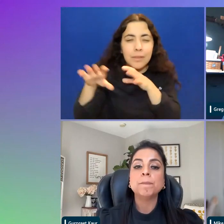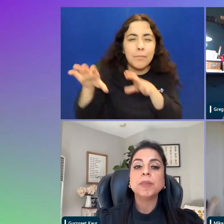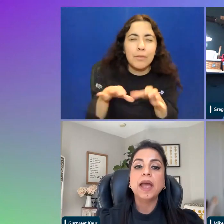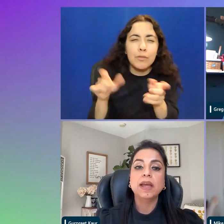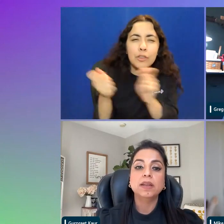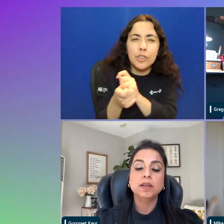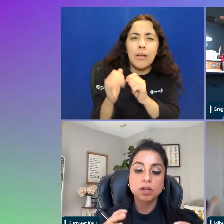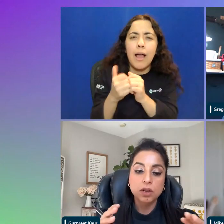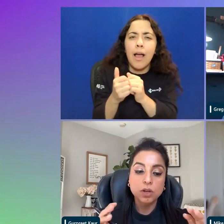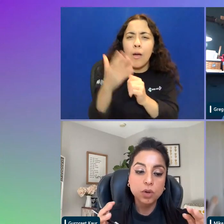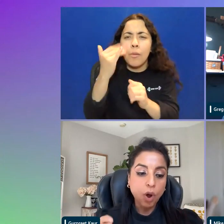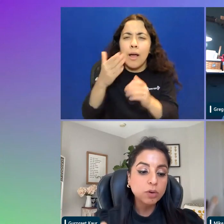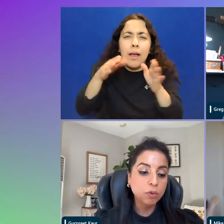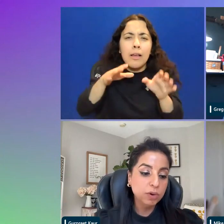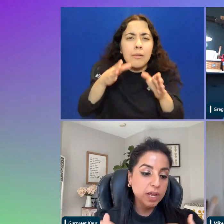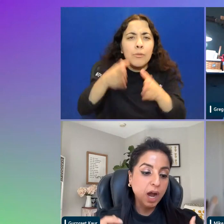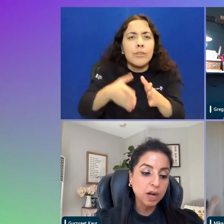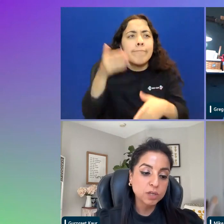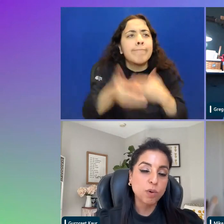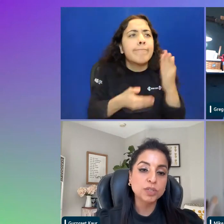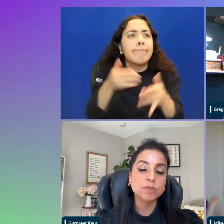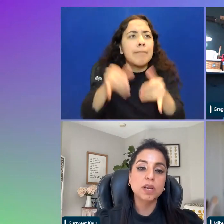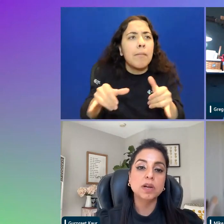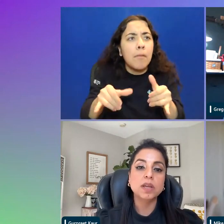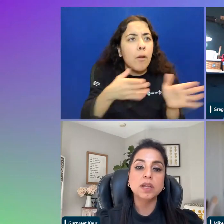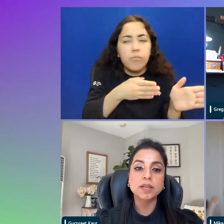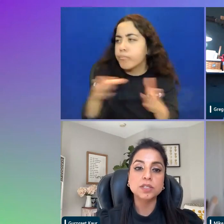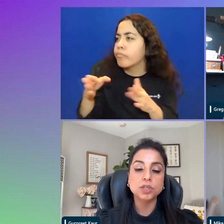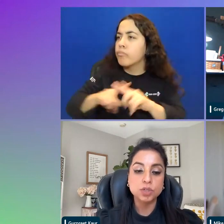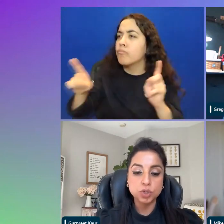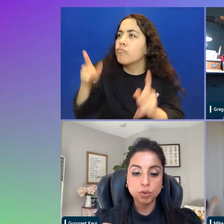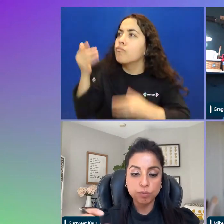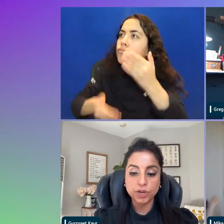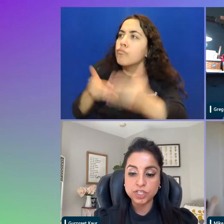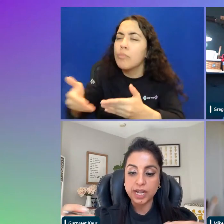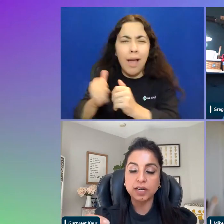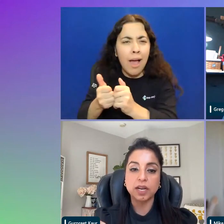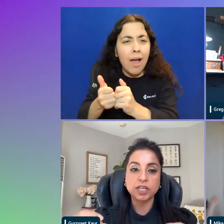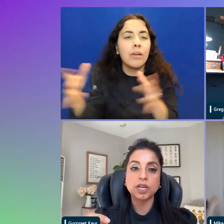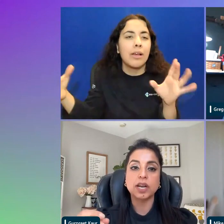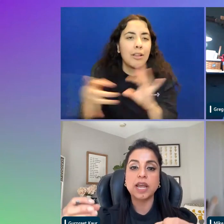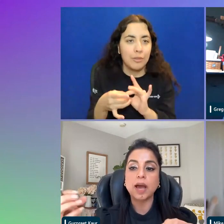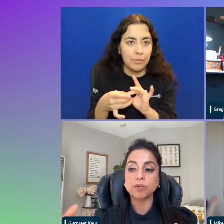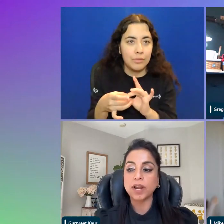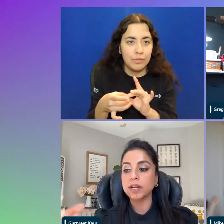only our responsibility is to bridge that connection and gap.